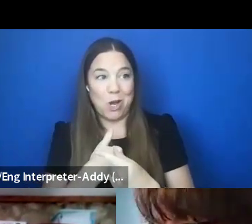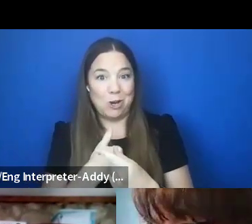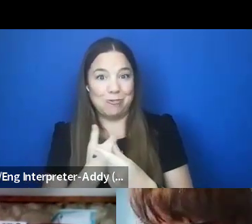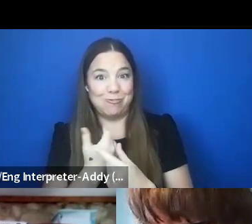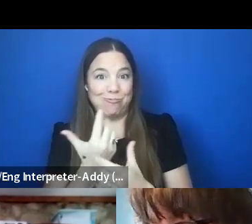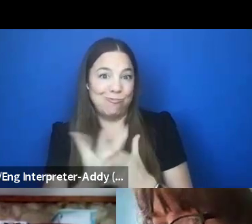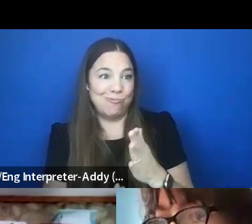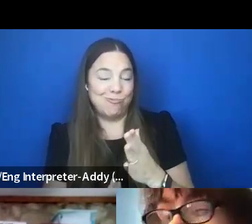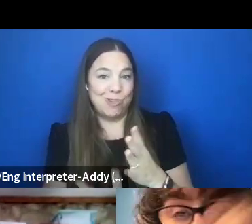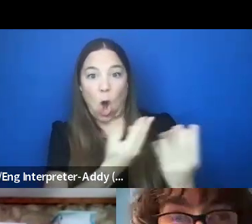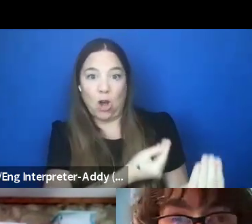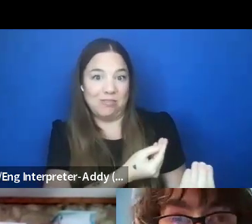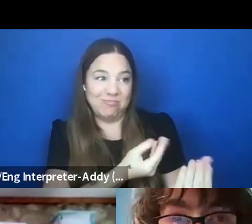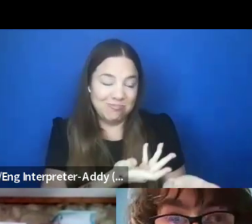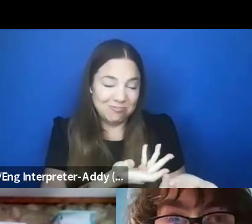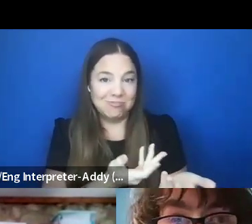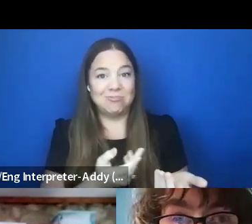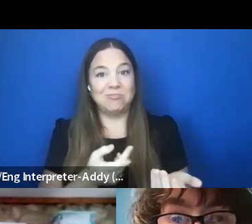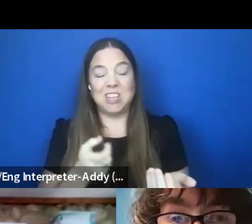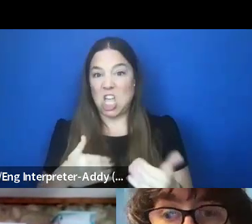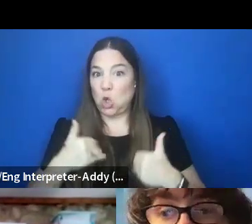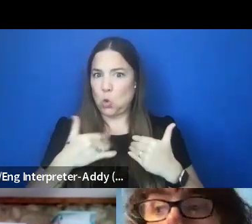Don Dew: and they seem to be louder and more powerful than